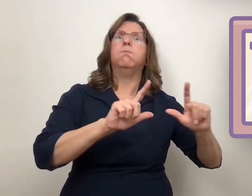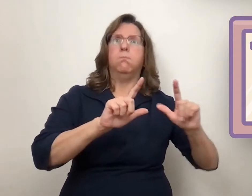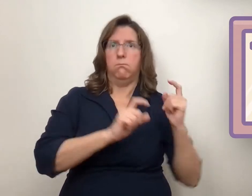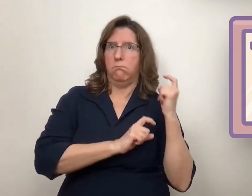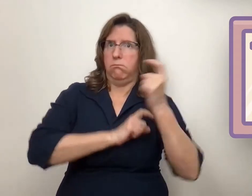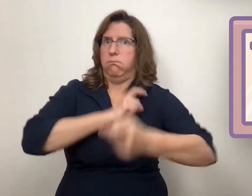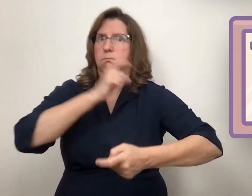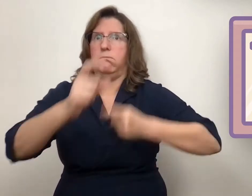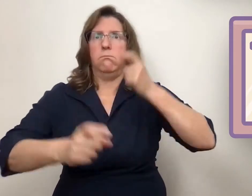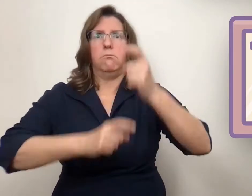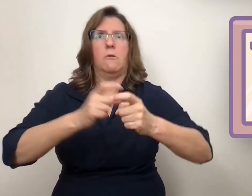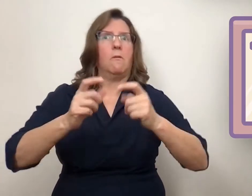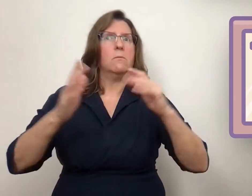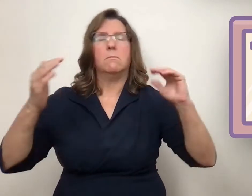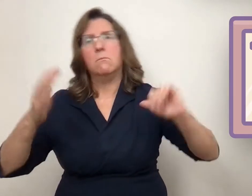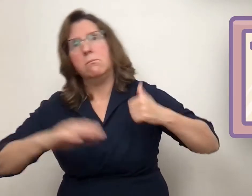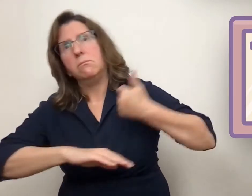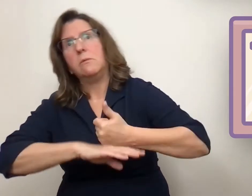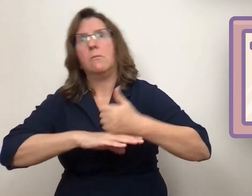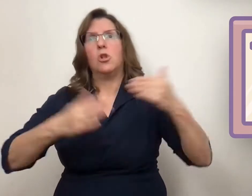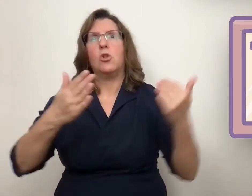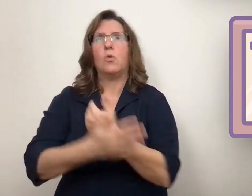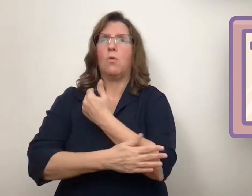By selecting the appropriate elements from each of these models,